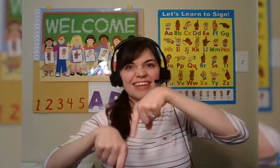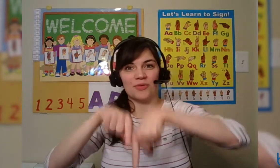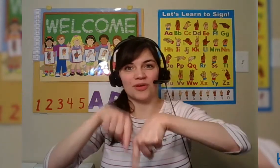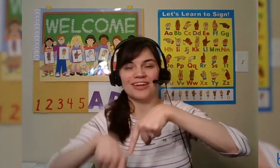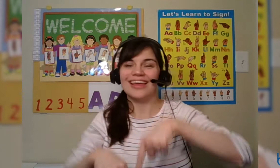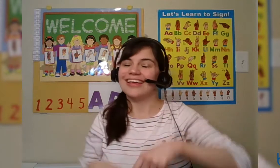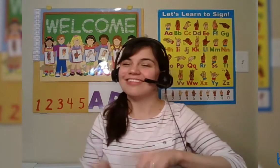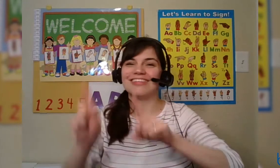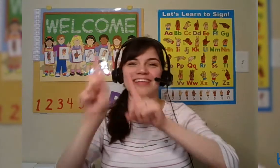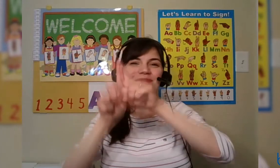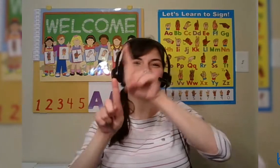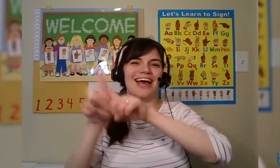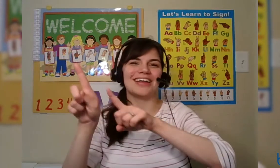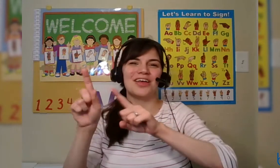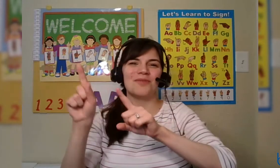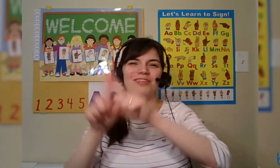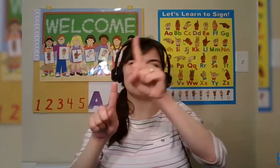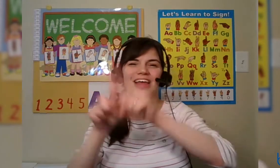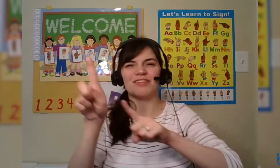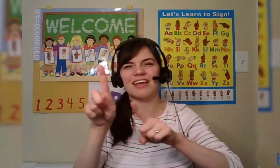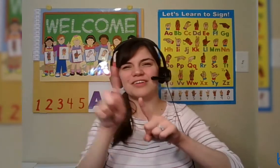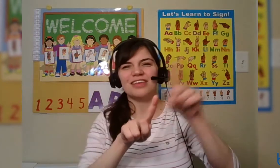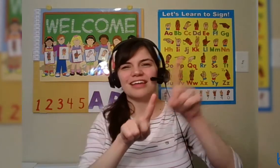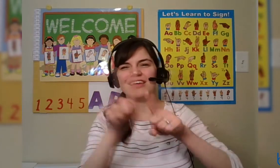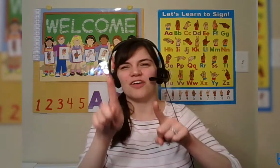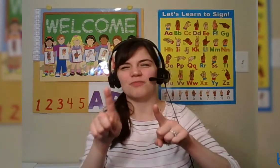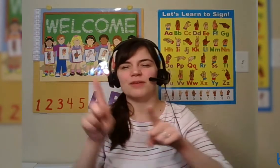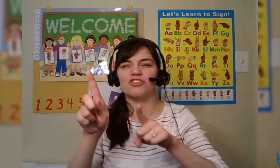downward. It's the same sign, but this time it's kind of the idea of maybe a